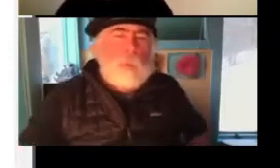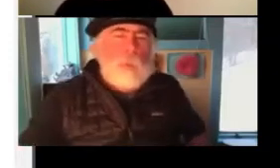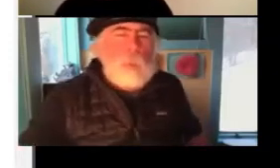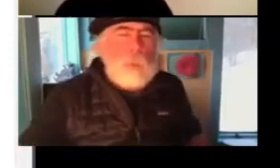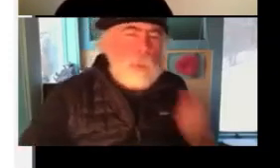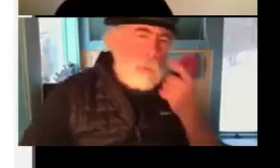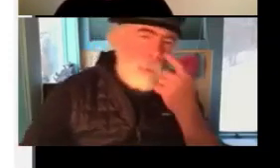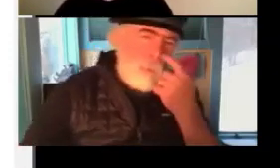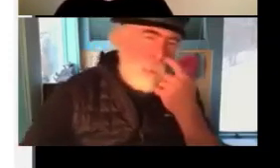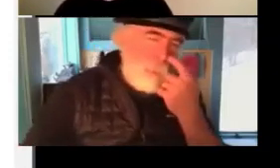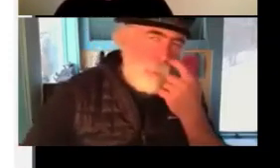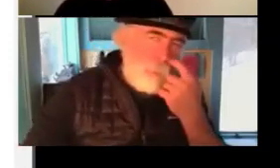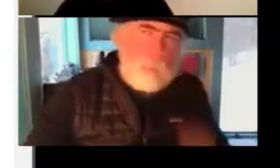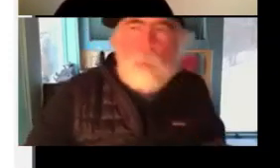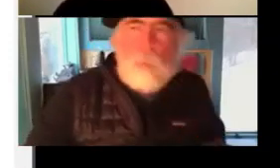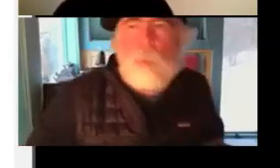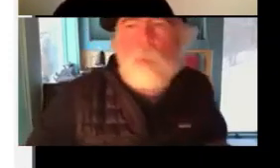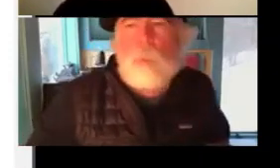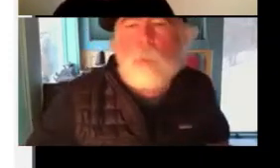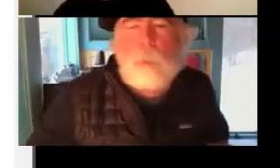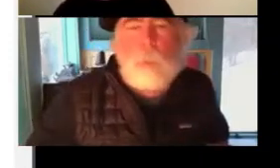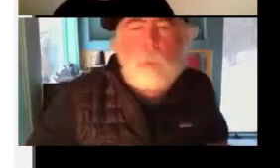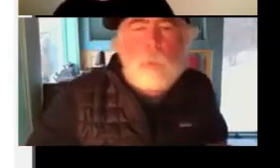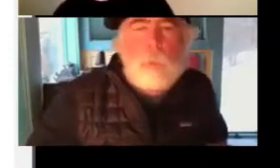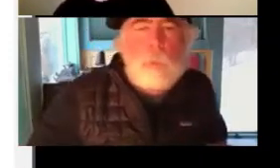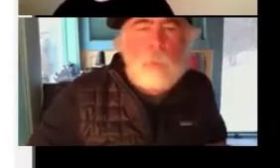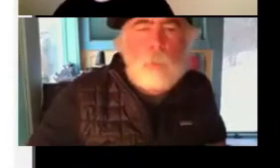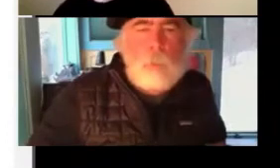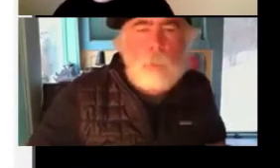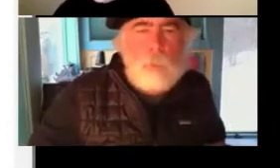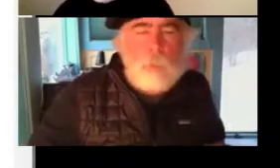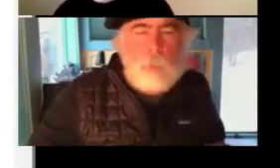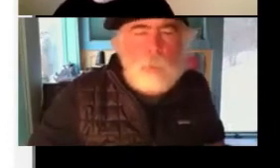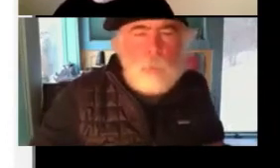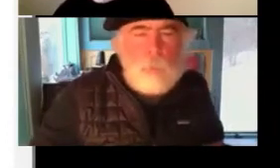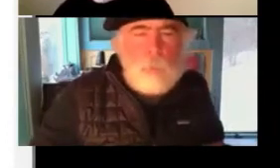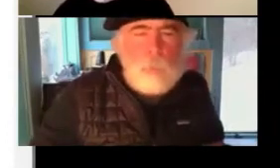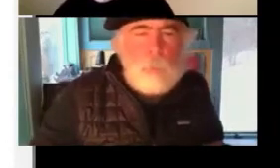I've entered my time creating the work here, which is pretty tiny, I don't know if you can see it,